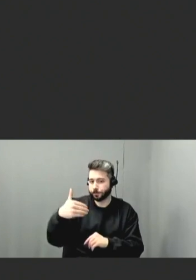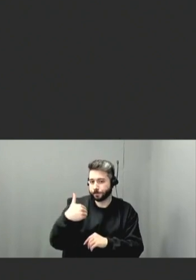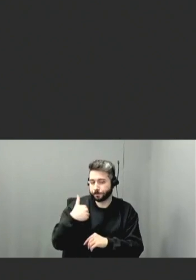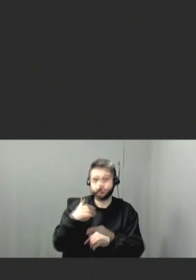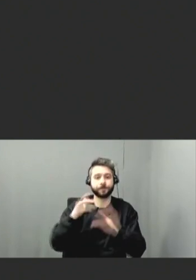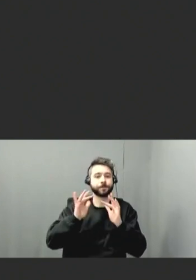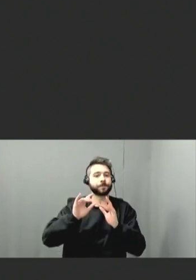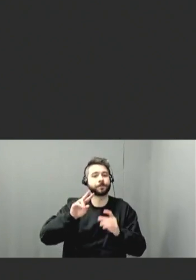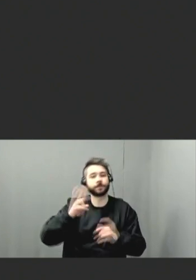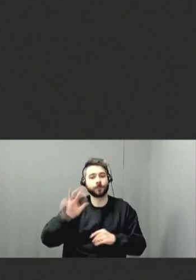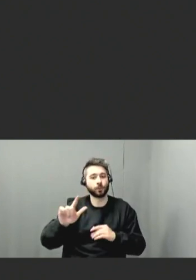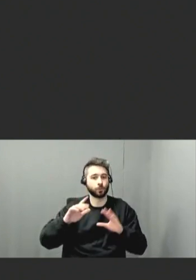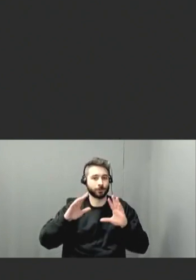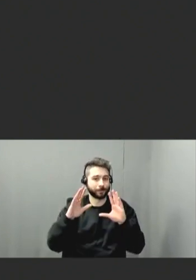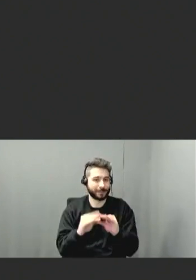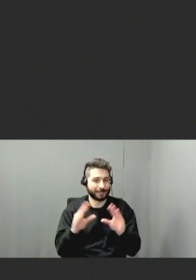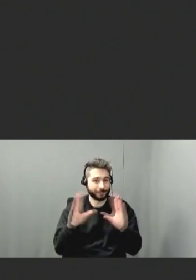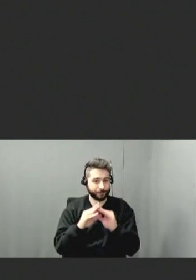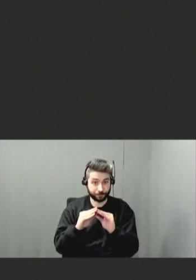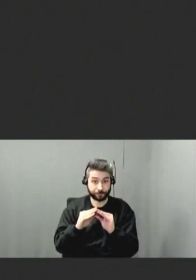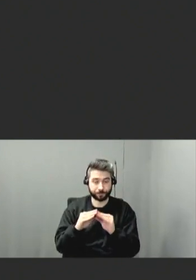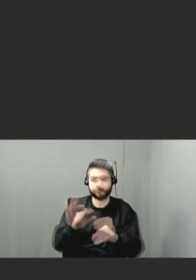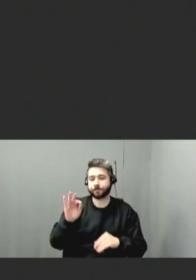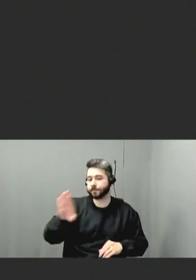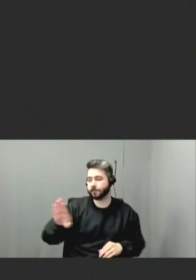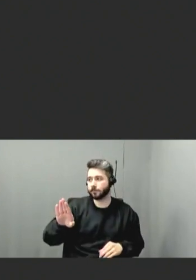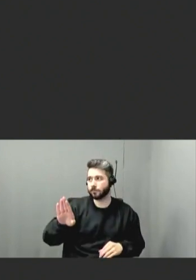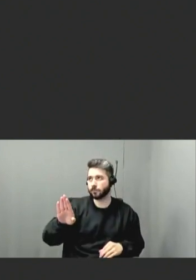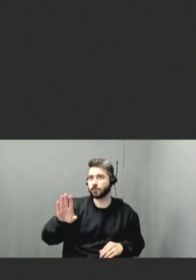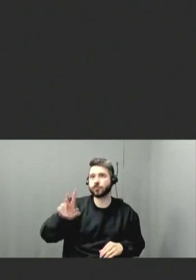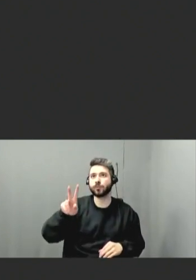meeting from February 22nd to 24th.